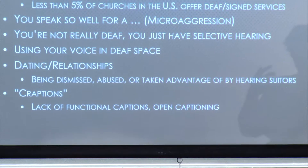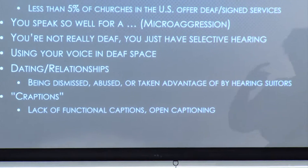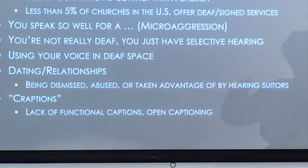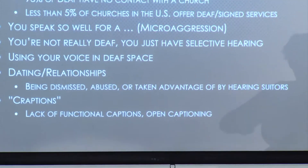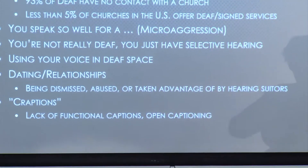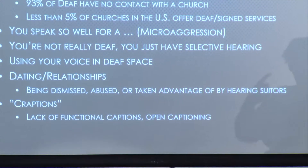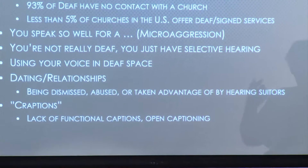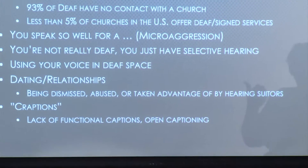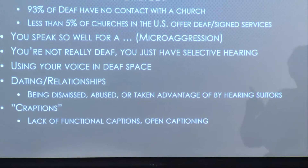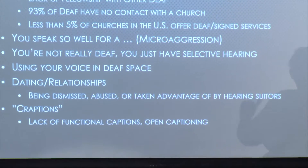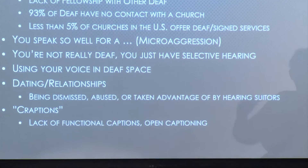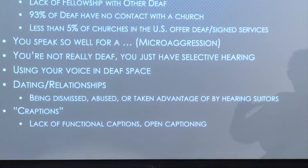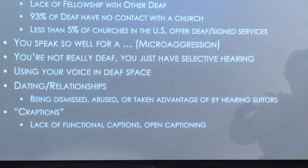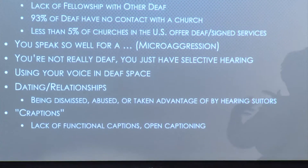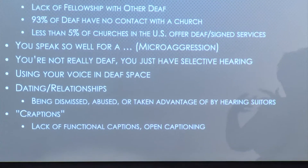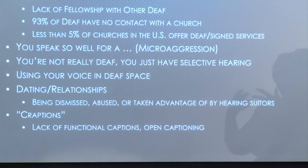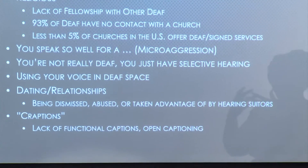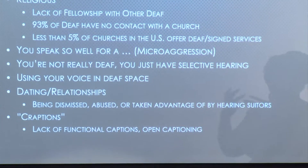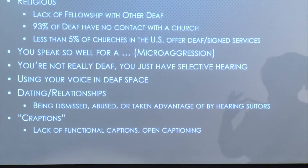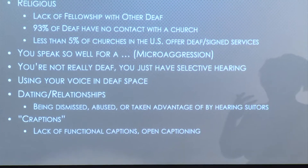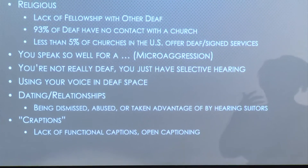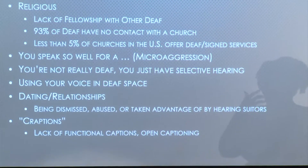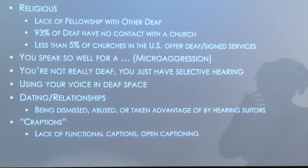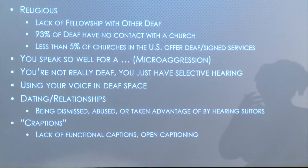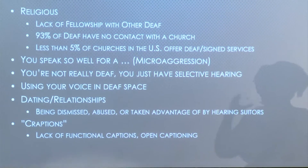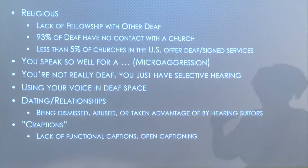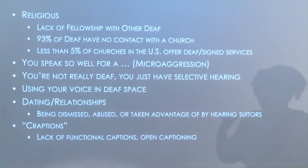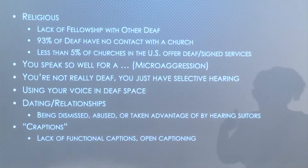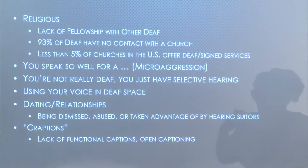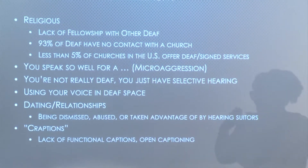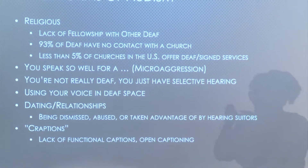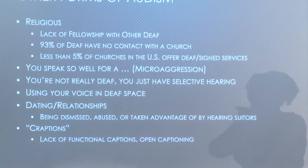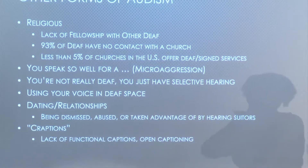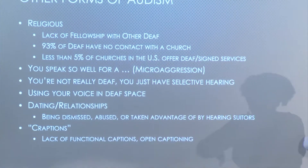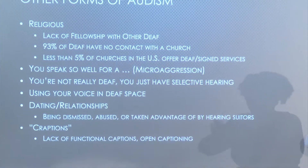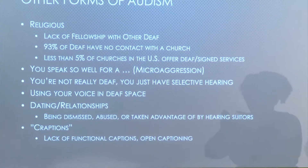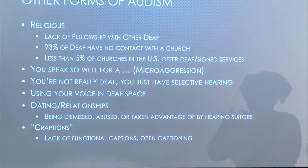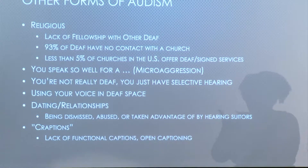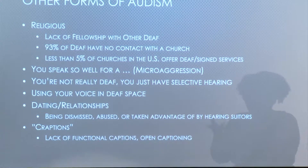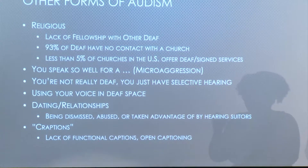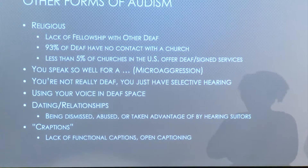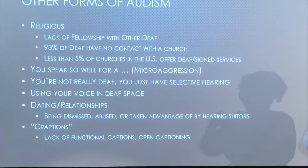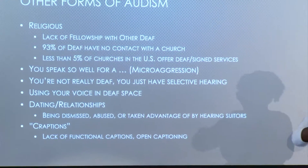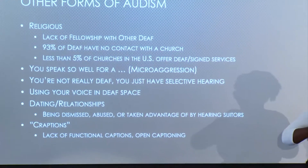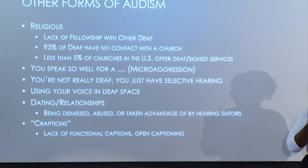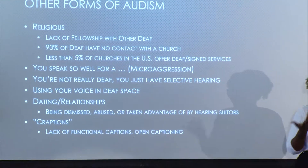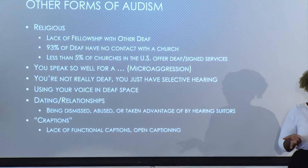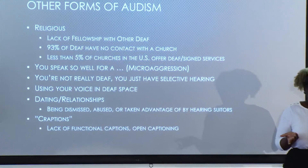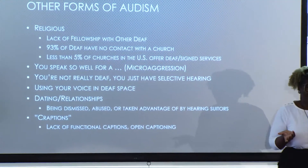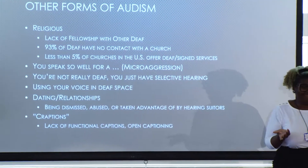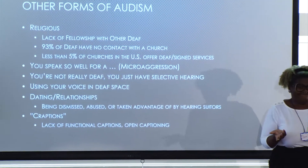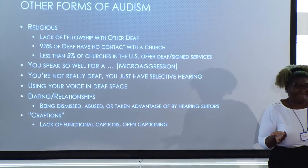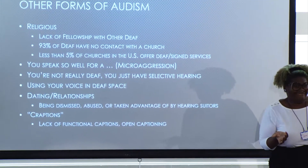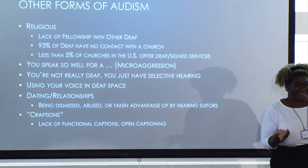I like to call craptions, because basically, you know,